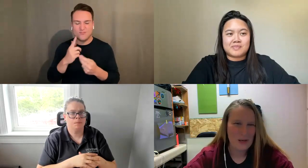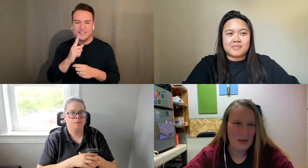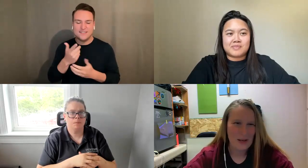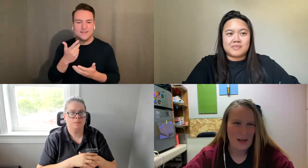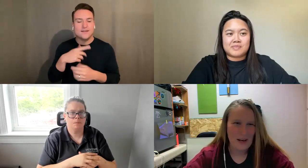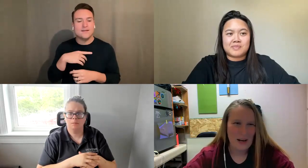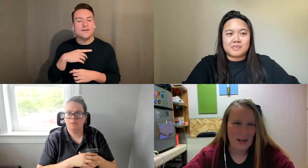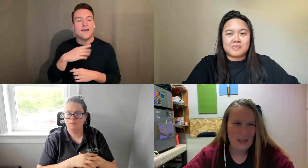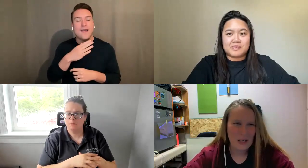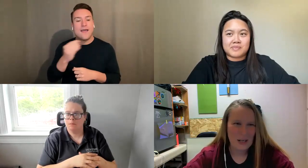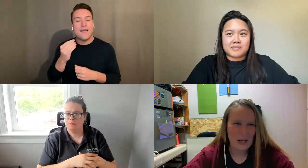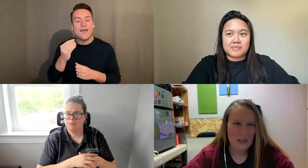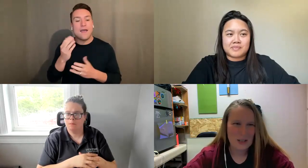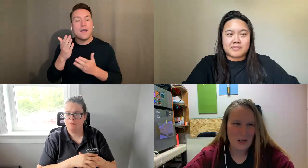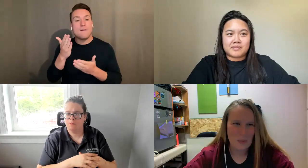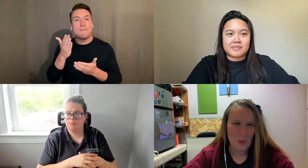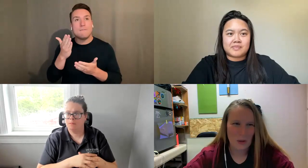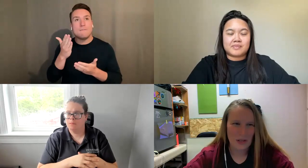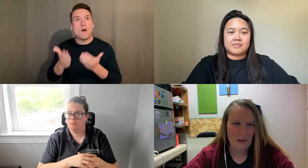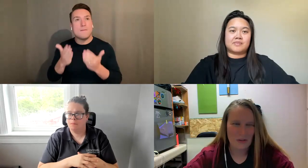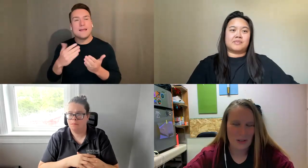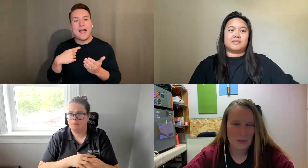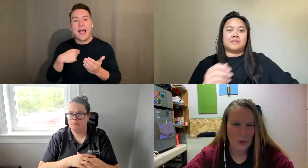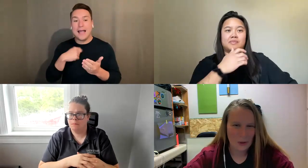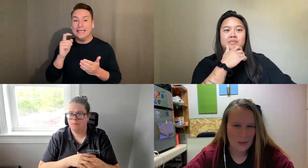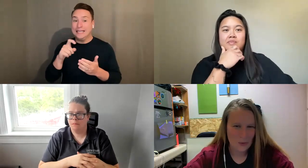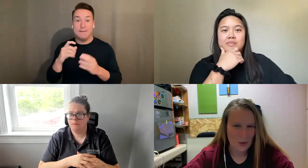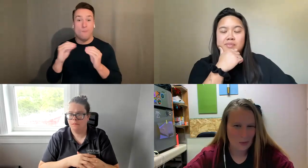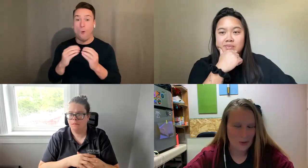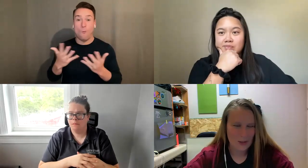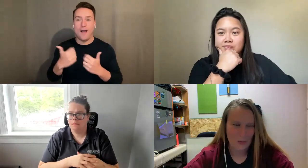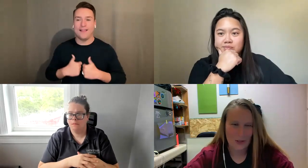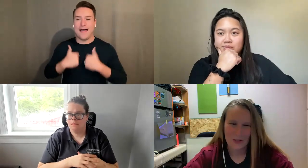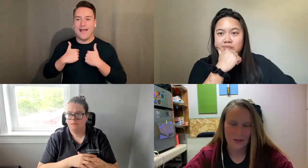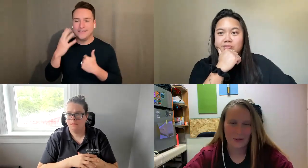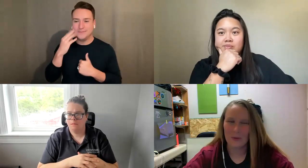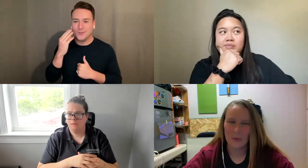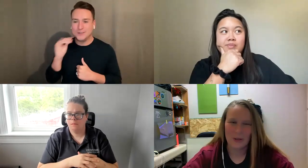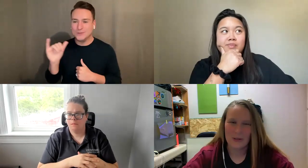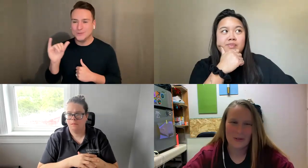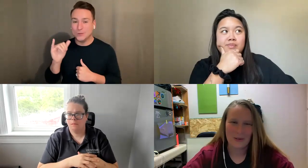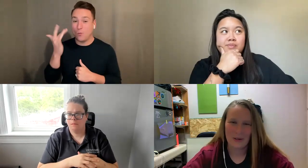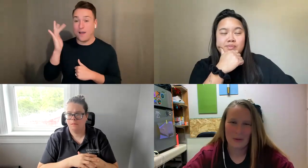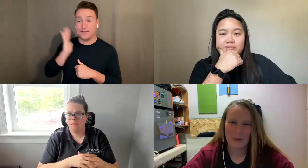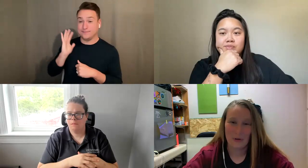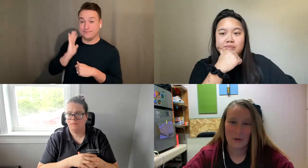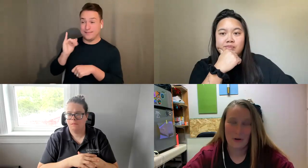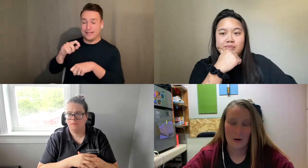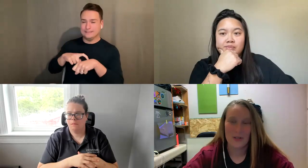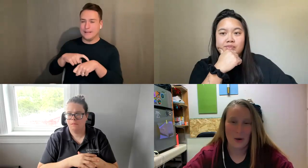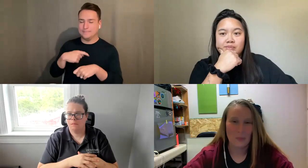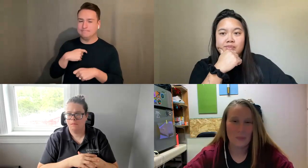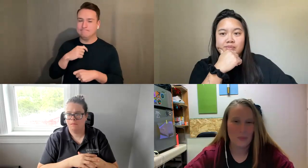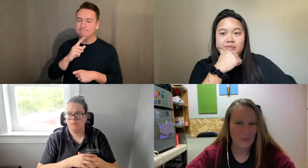Probably I just needed more life experience, as well, because I wasn't in a good place for a long time.